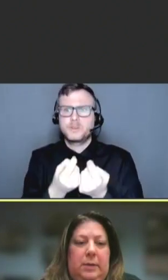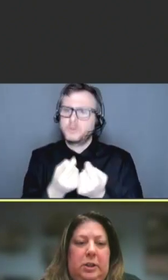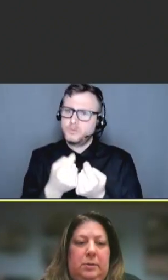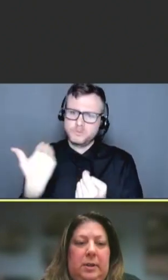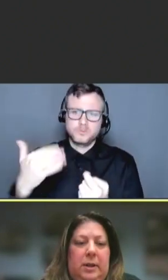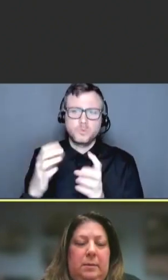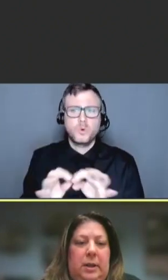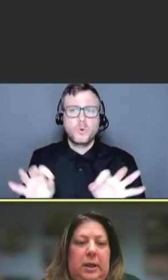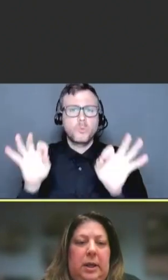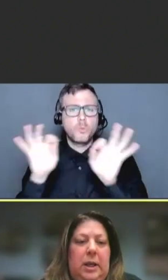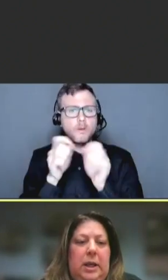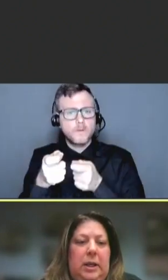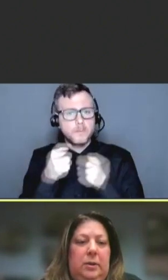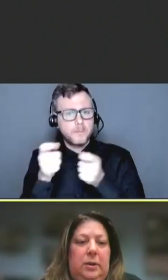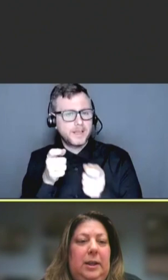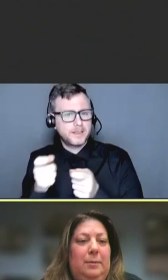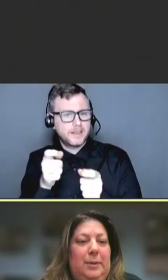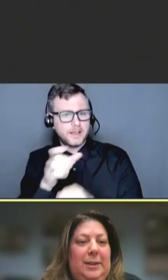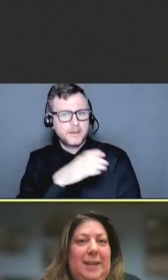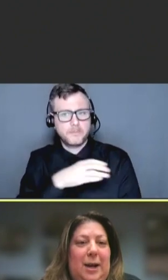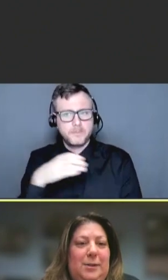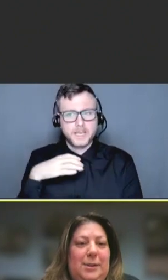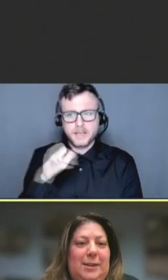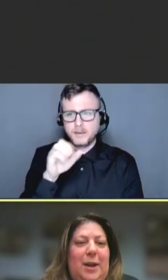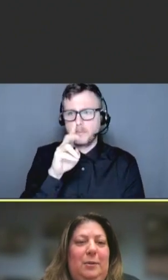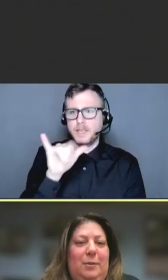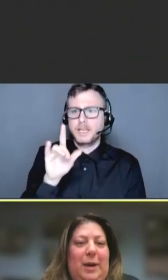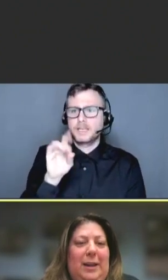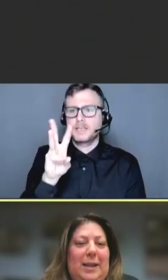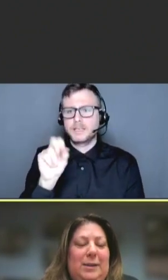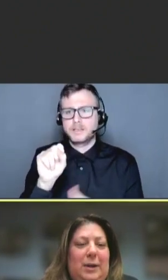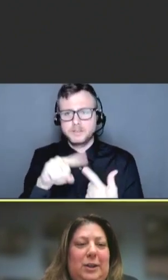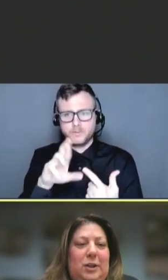the management in the committee, including Emily Downes, Rebecca Lazeratien [spelled phonetically],